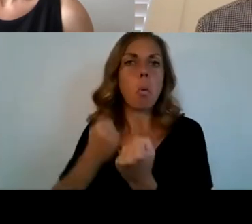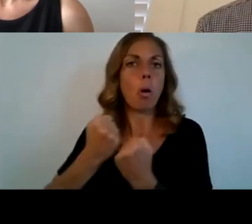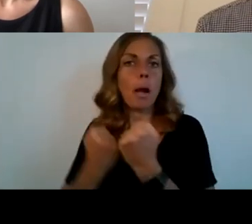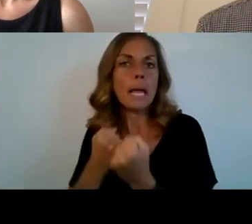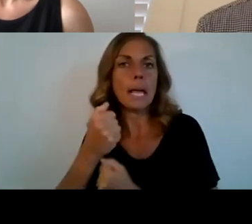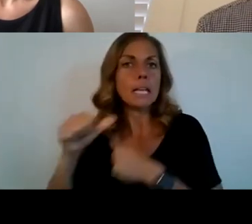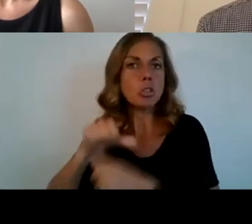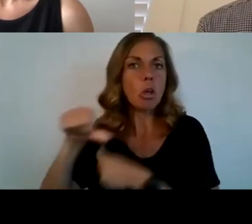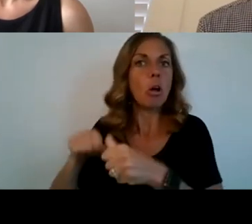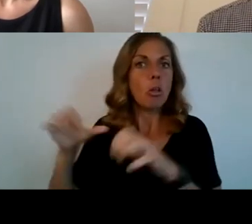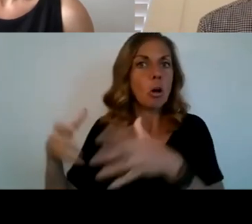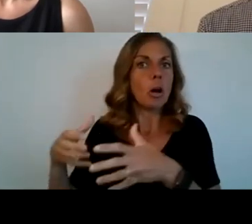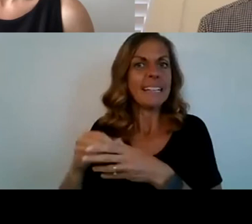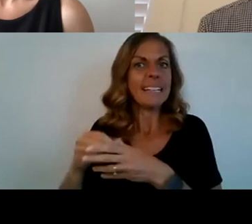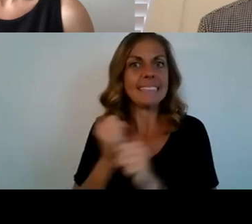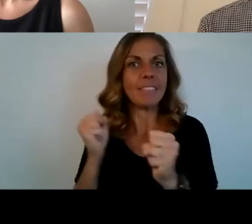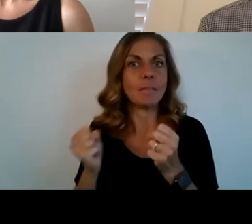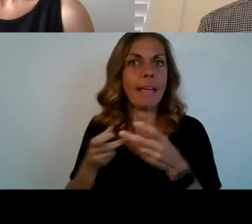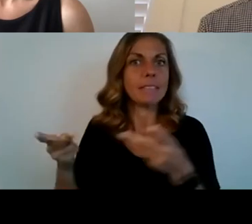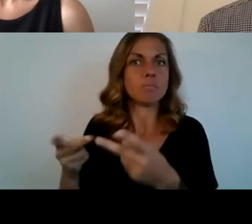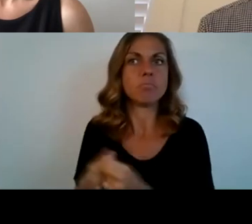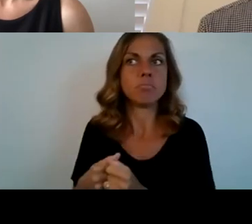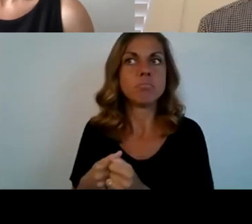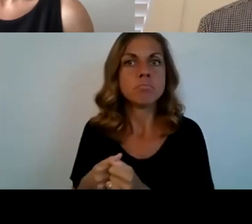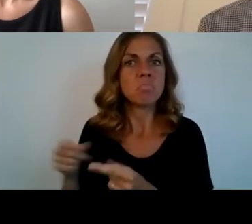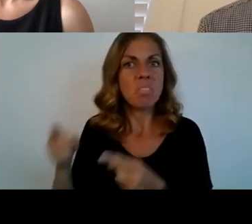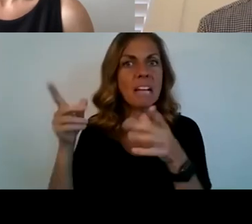they decided it was very important for them to tell their story of what was happening